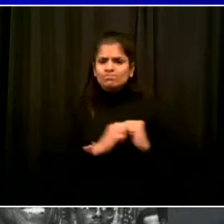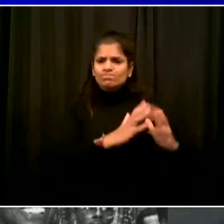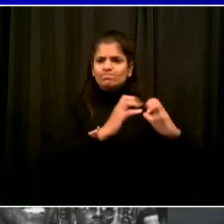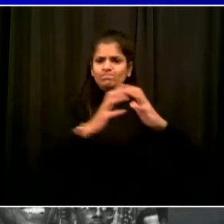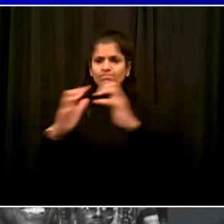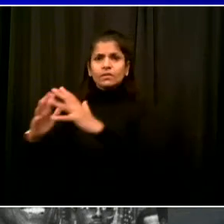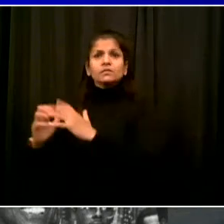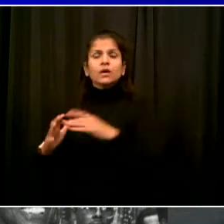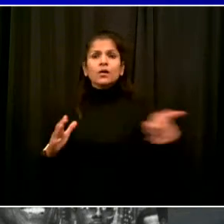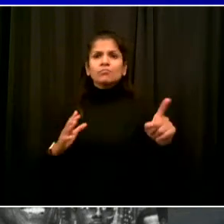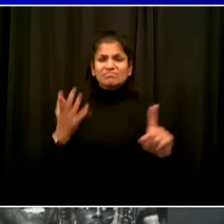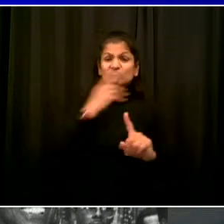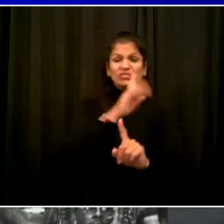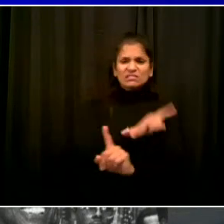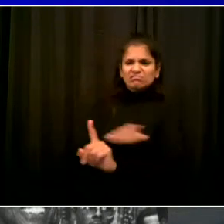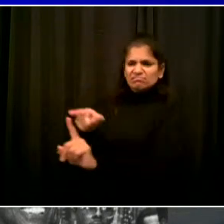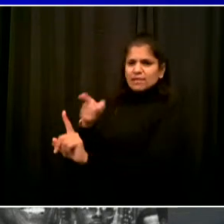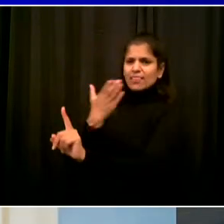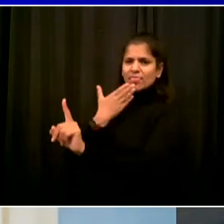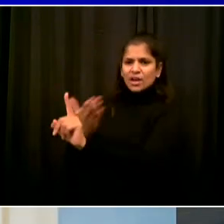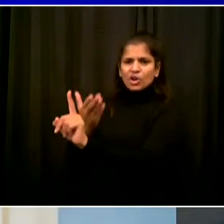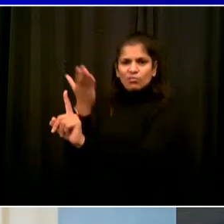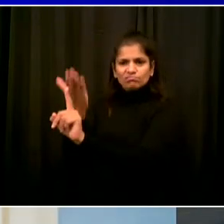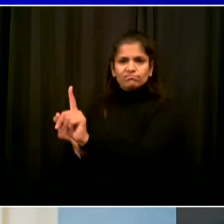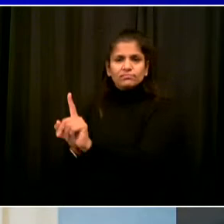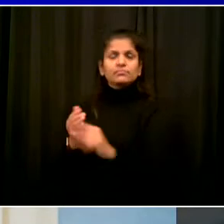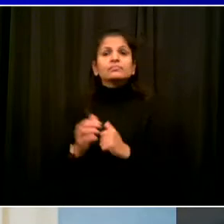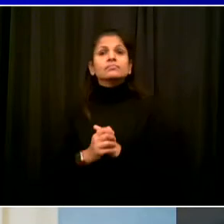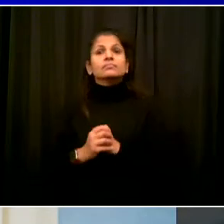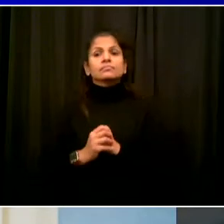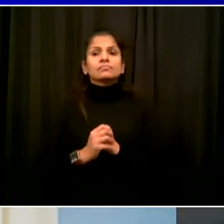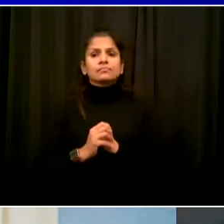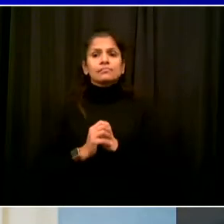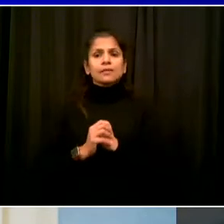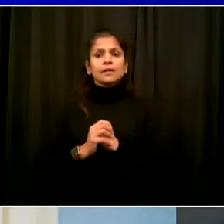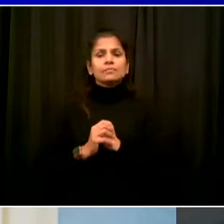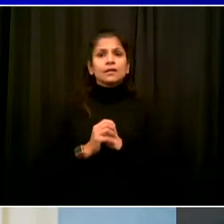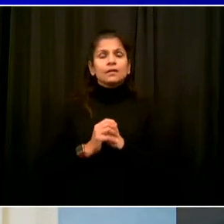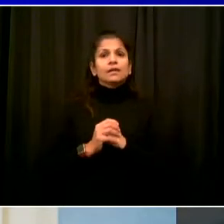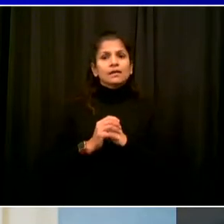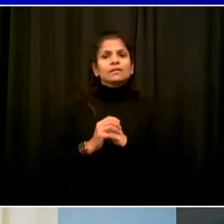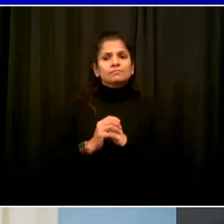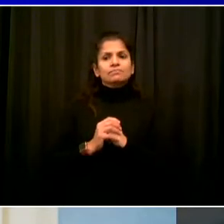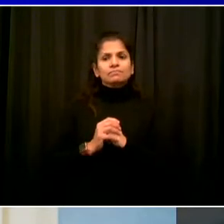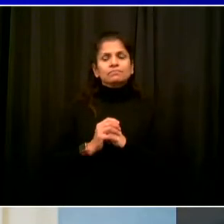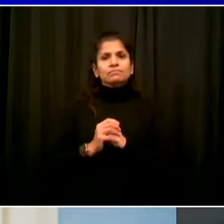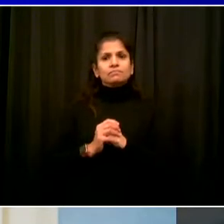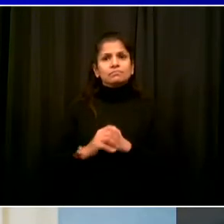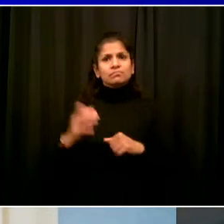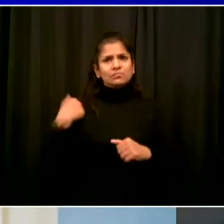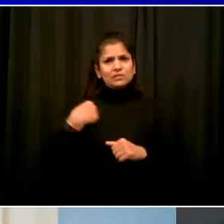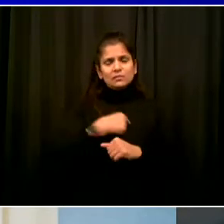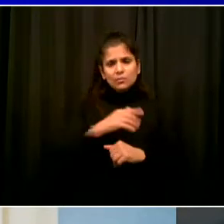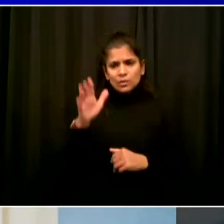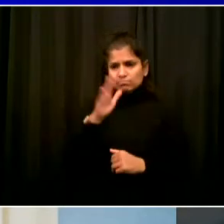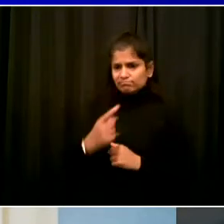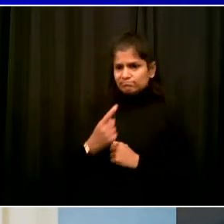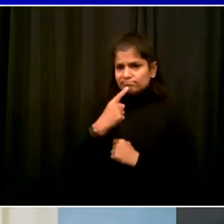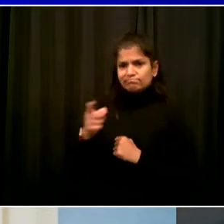THE TEAM FROM 1989 TO 1993 AND EXPRESSING MY LOVE TO ALL OF YOU. HOW MUCH WE MISS